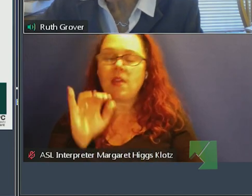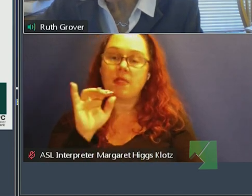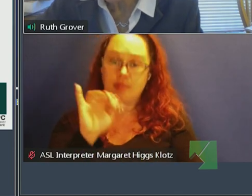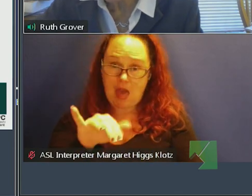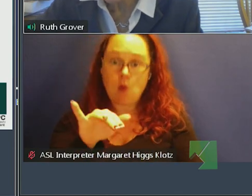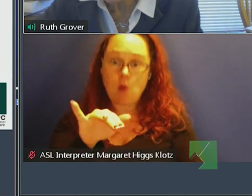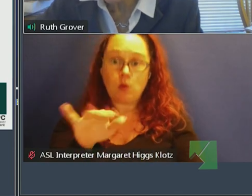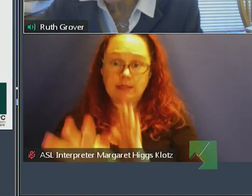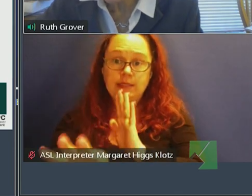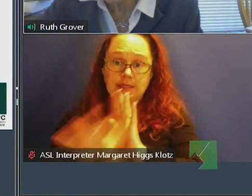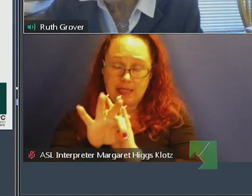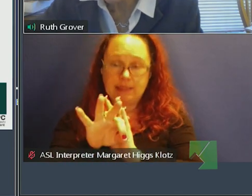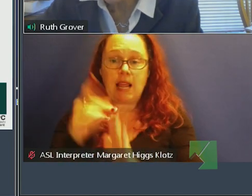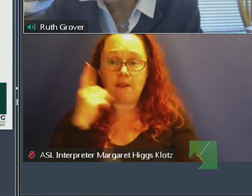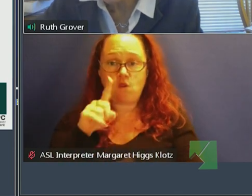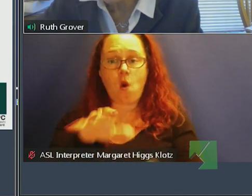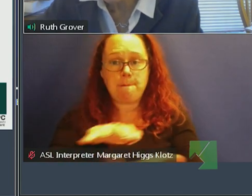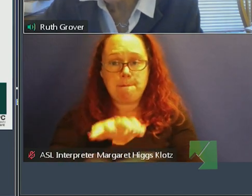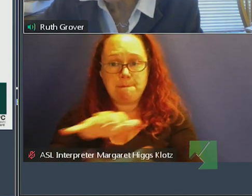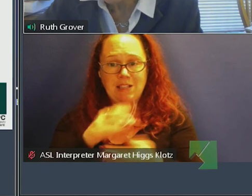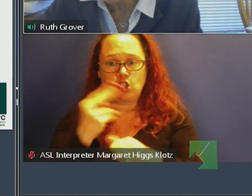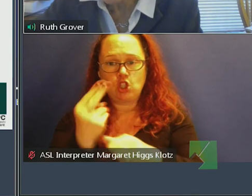As the burgeoning residential areas are underserved by